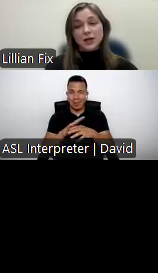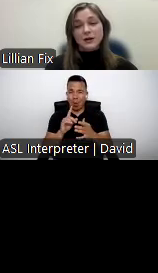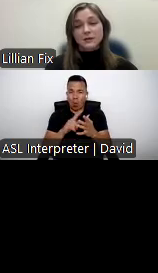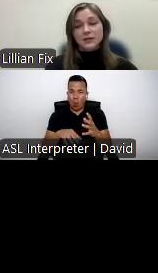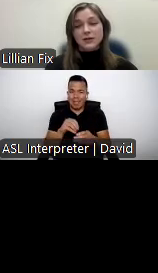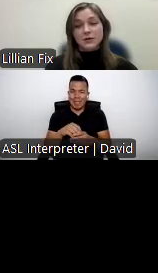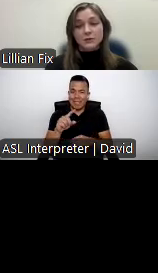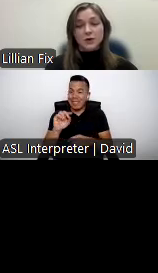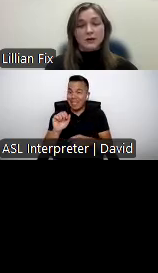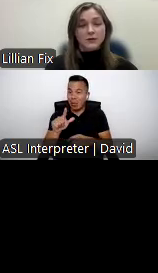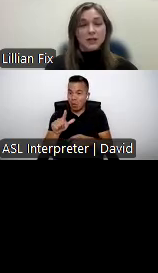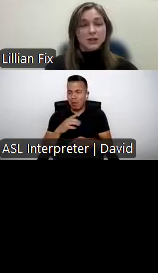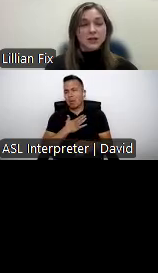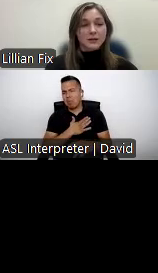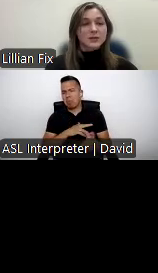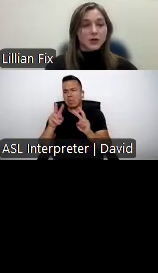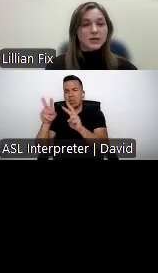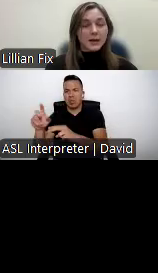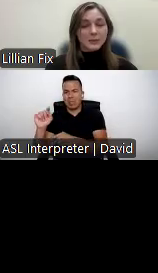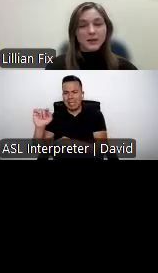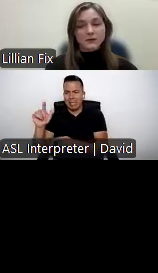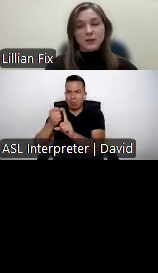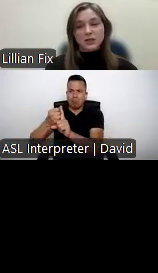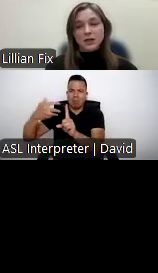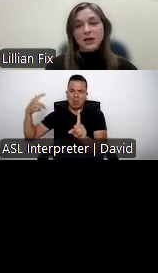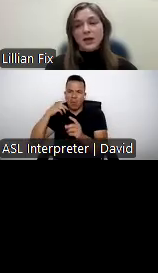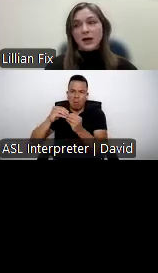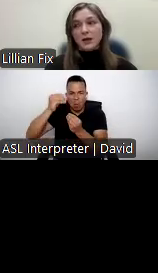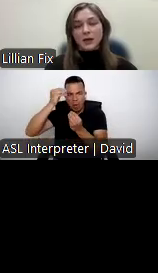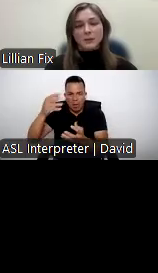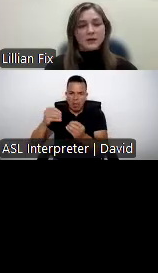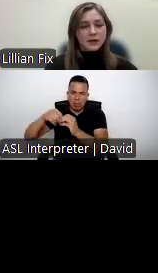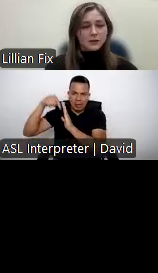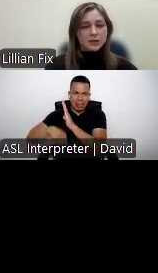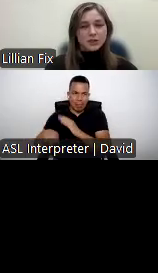please do check out the TEGL for more information, some more in-depth information. I believe the link